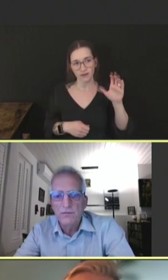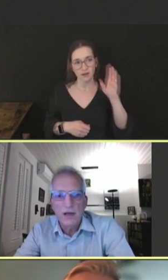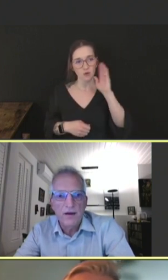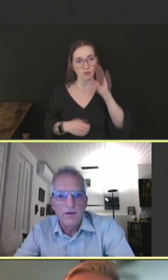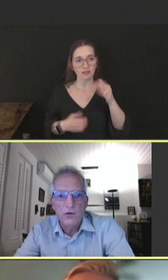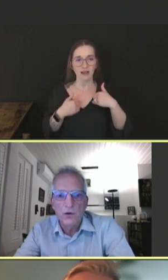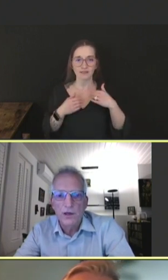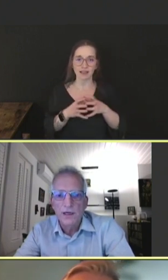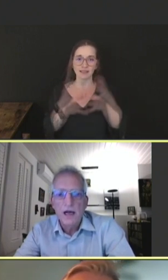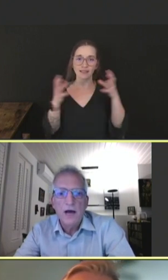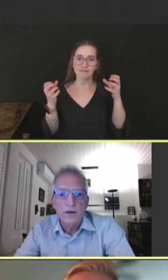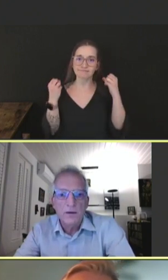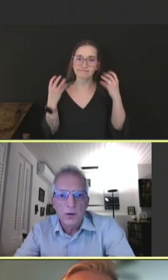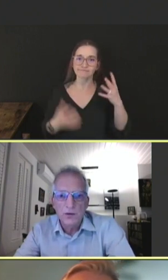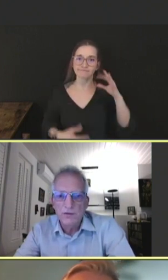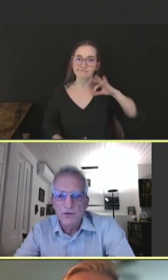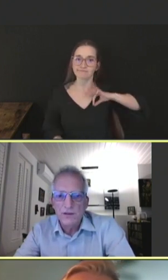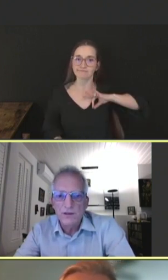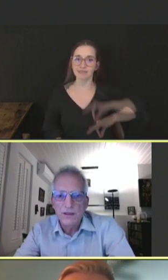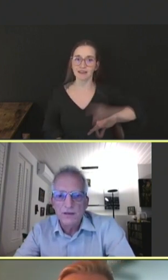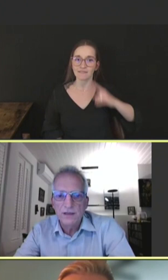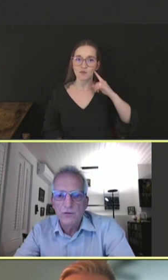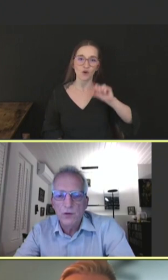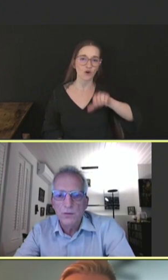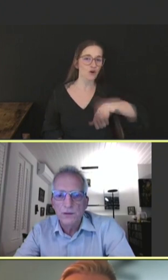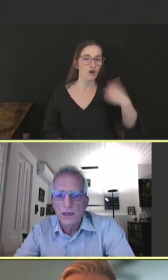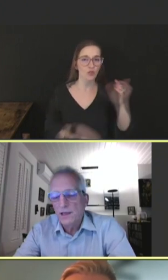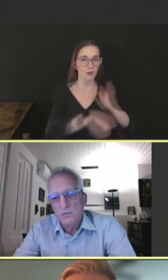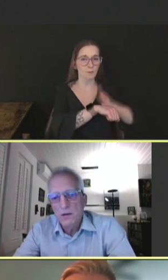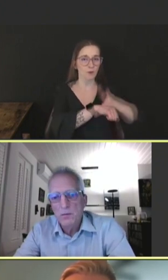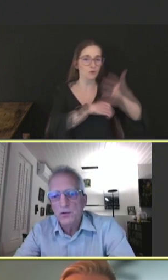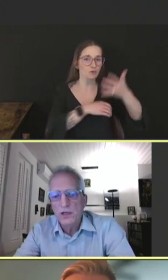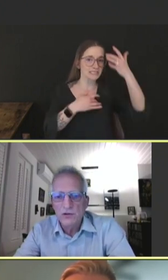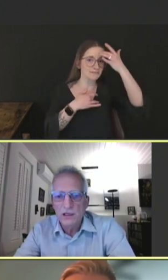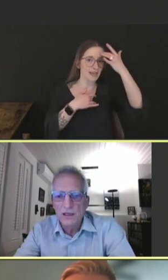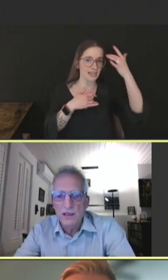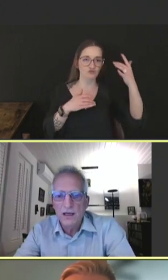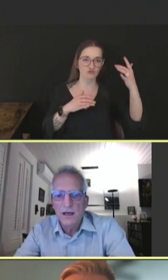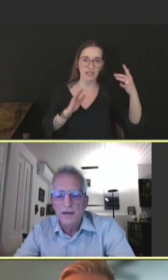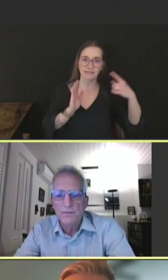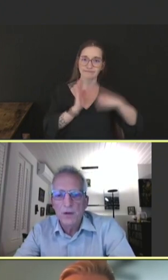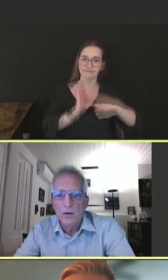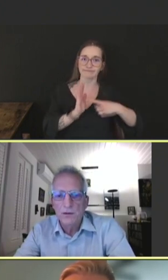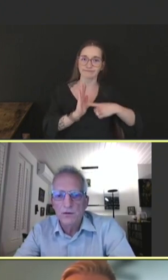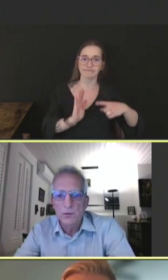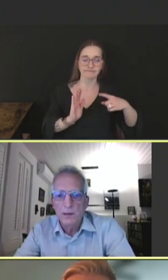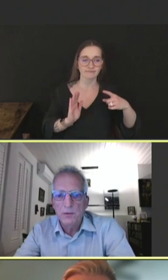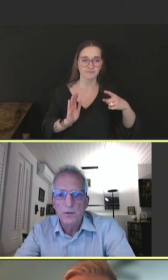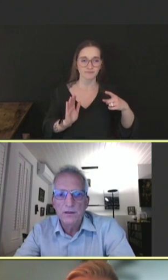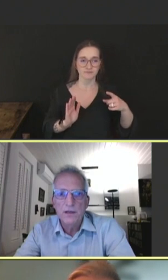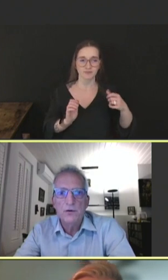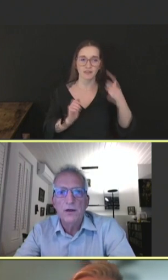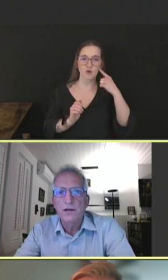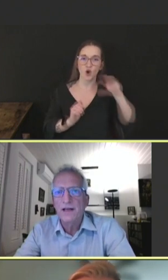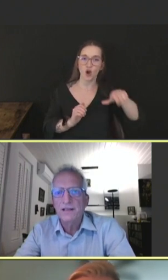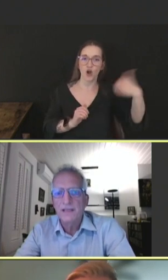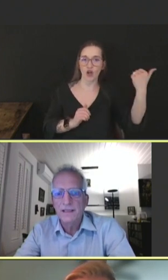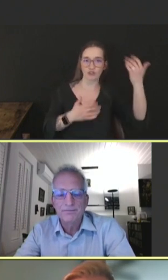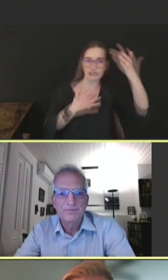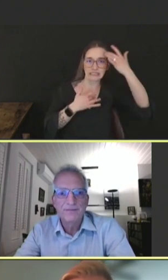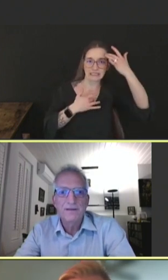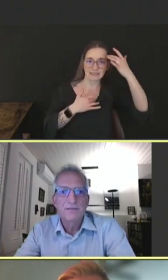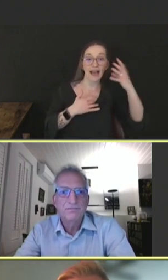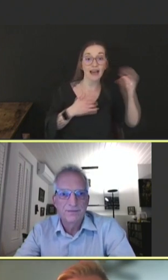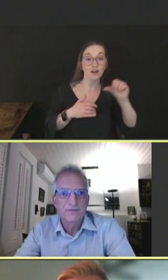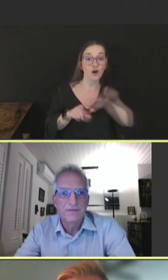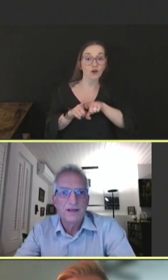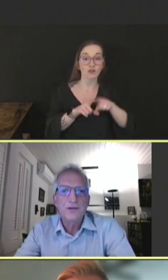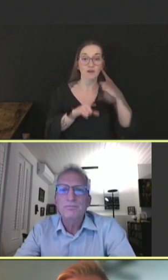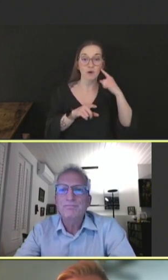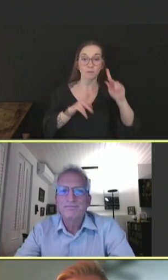for other post-infection syndromes and potentially also for people with chronic fatigue. Thank you.